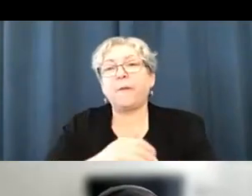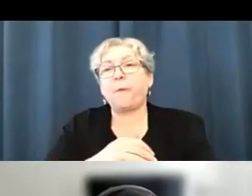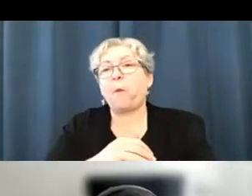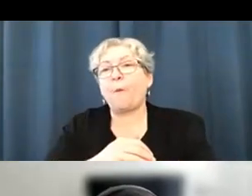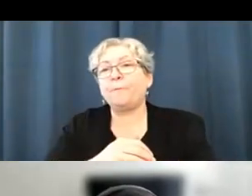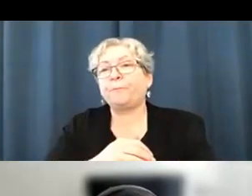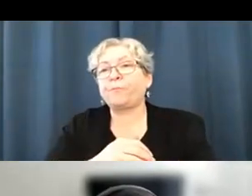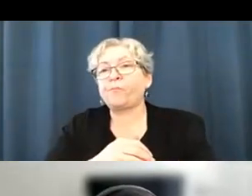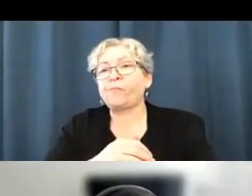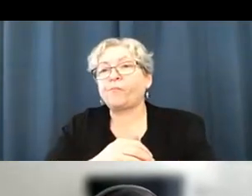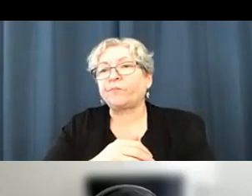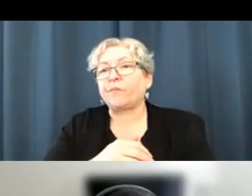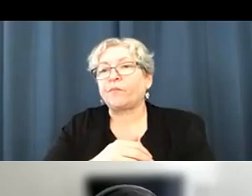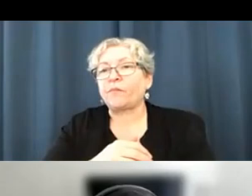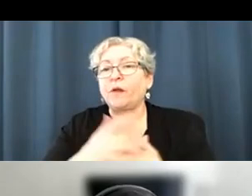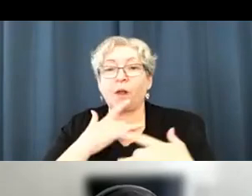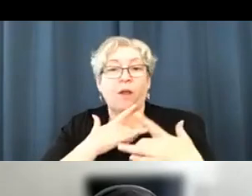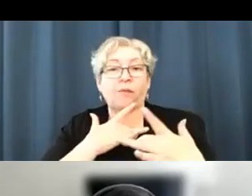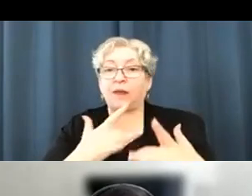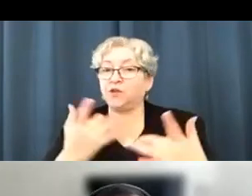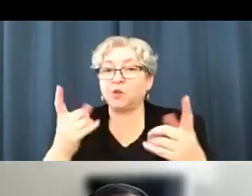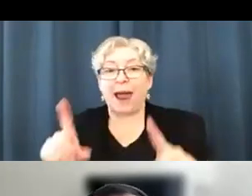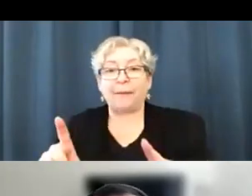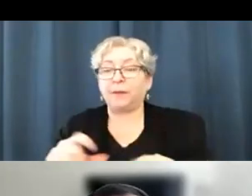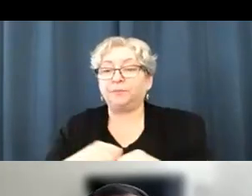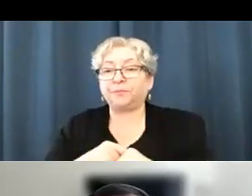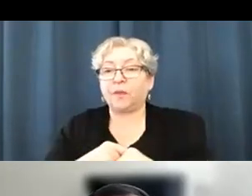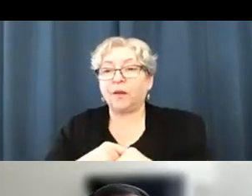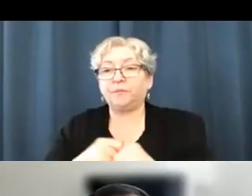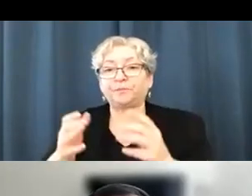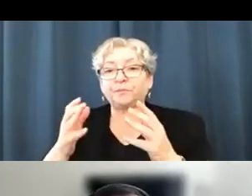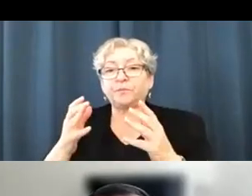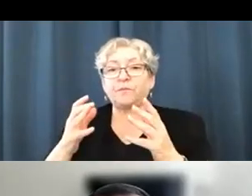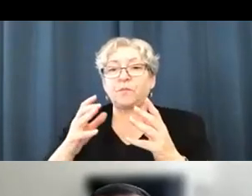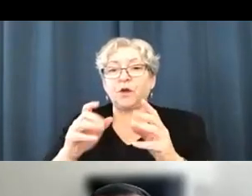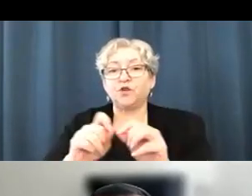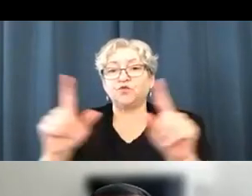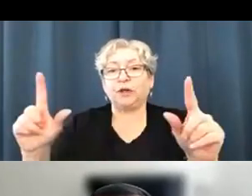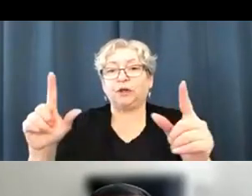because what normally happens is that, when a screen reader user navigates